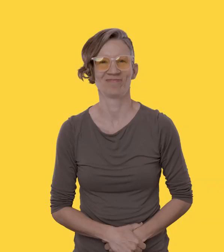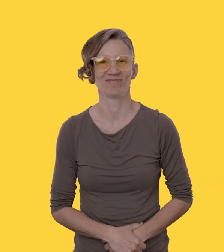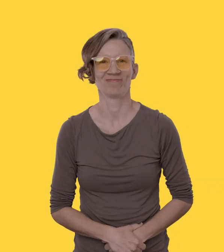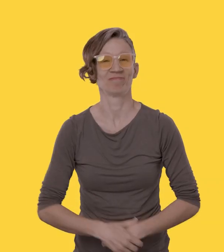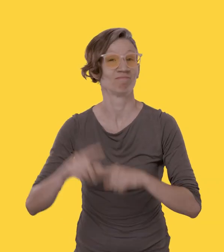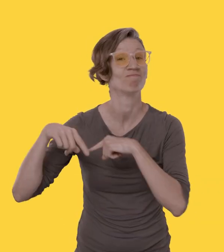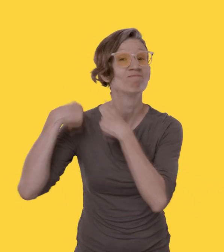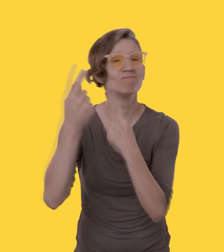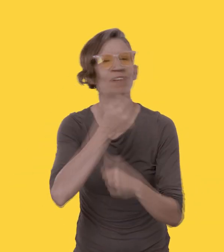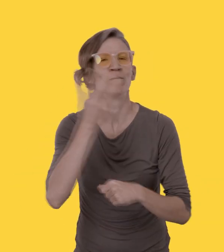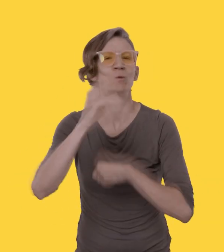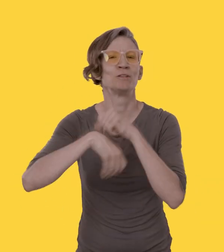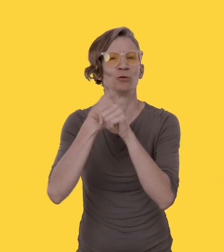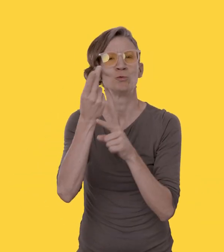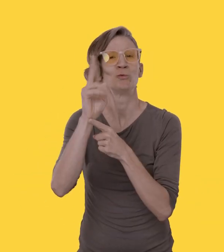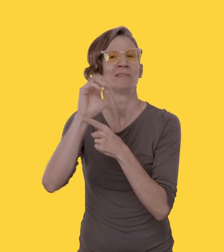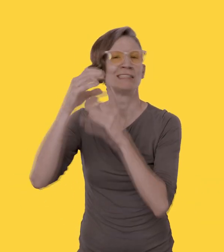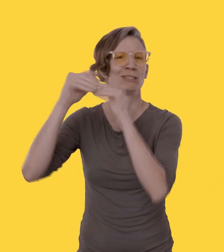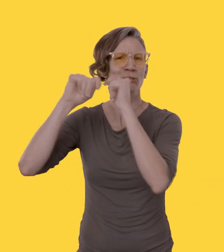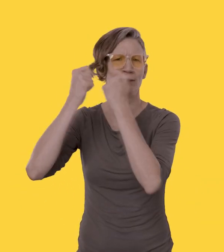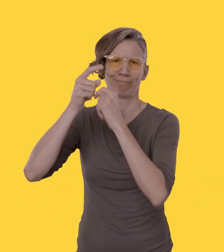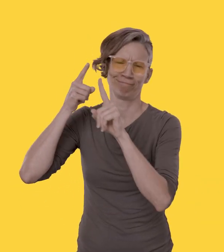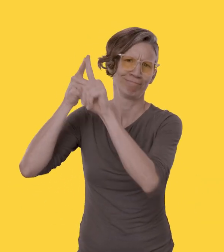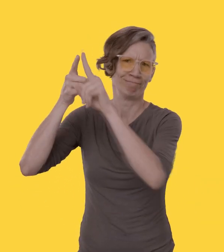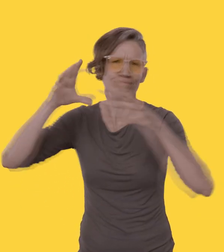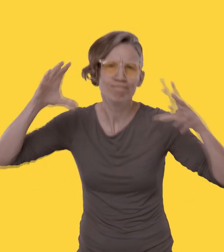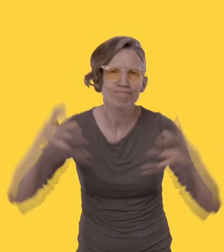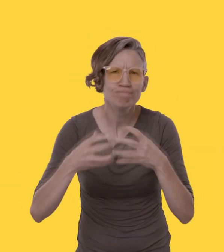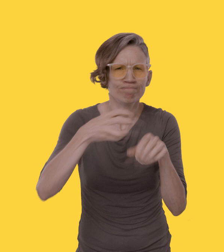The URMC leadership team has spent much of the last several years trying to find ways